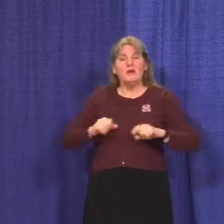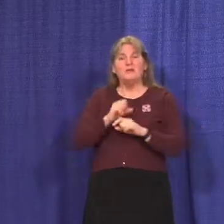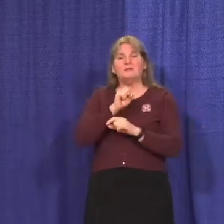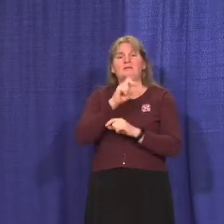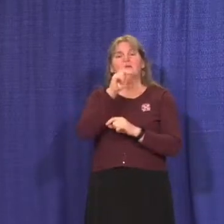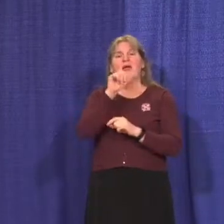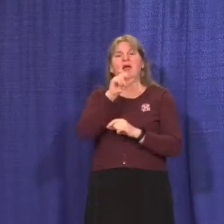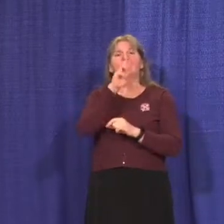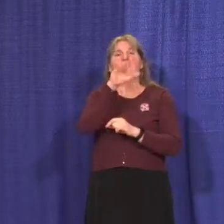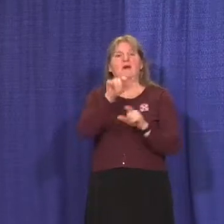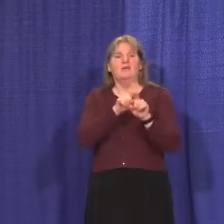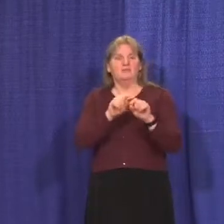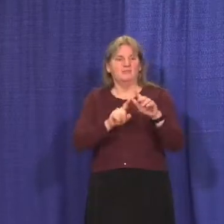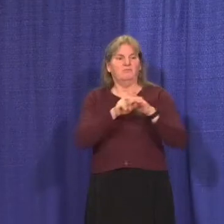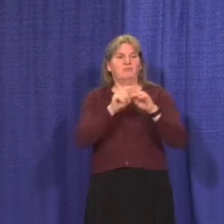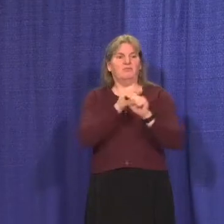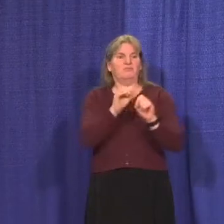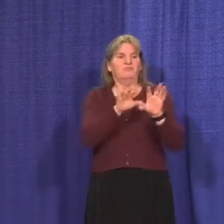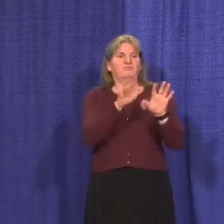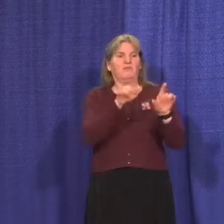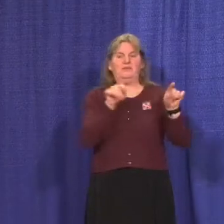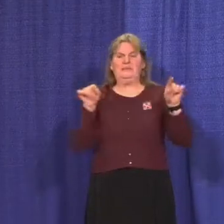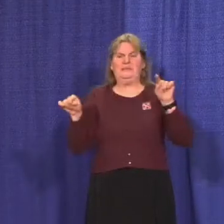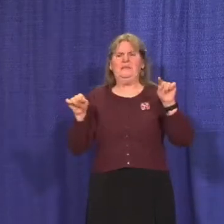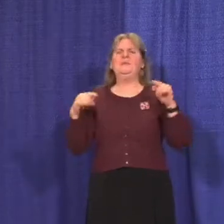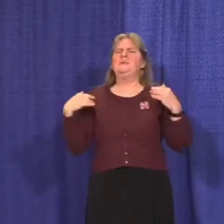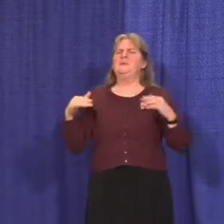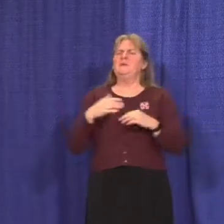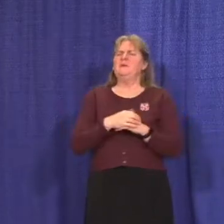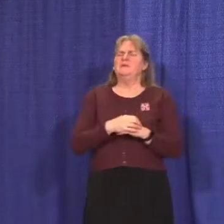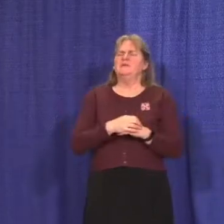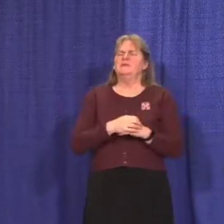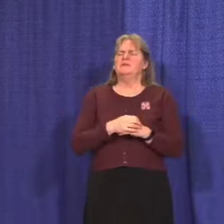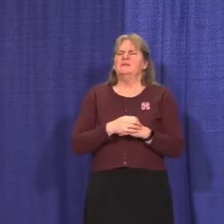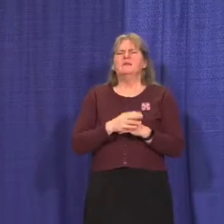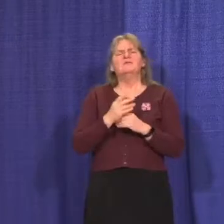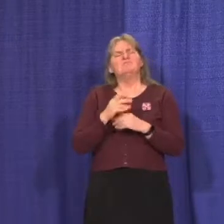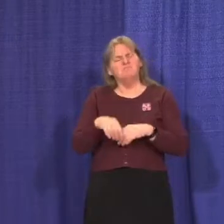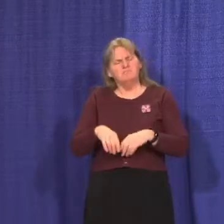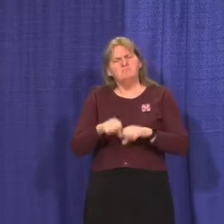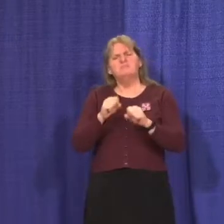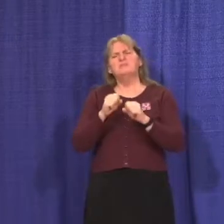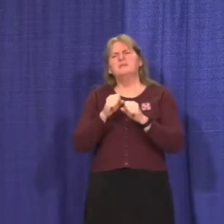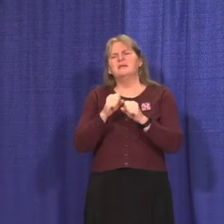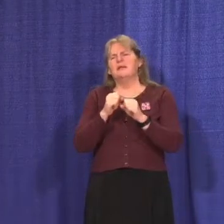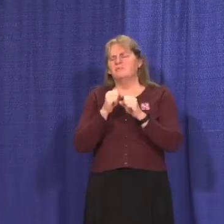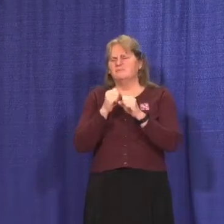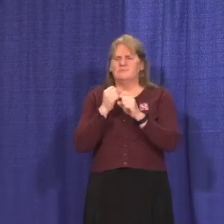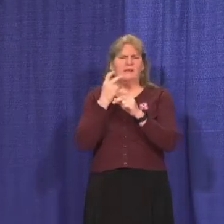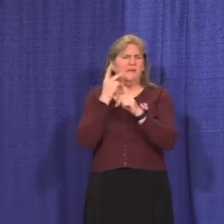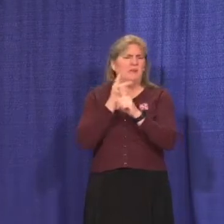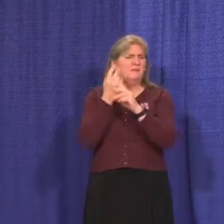Let's keep doing what we do to keep our neighbours and elders and family safe and healthy and